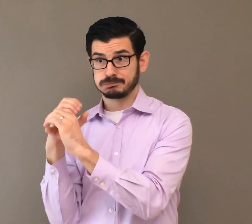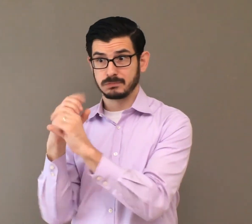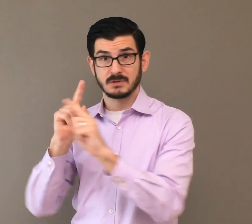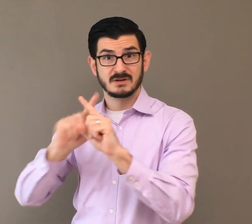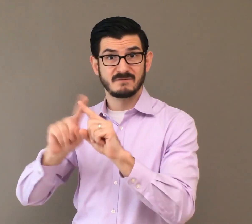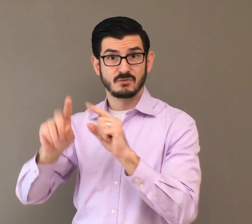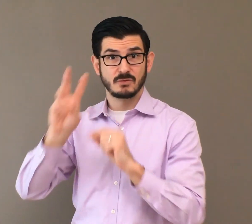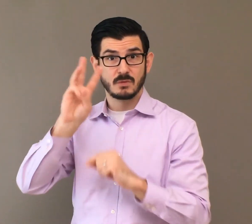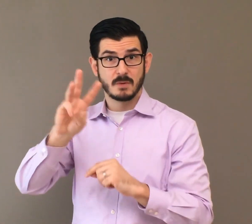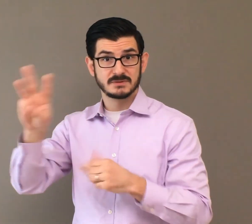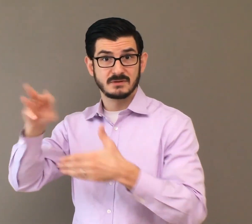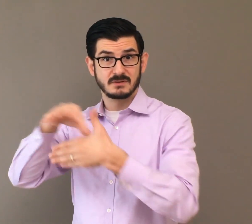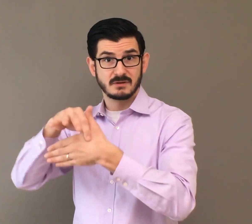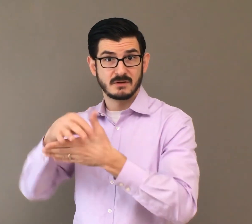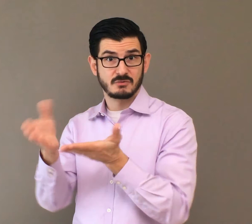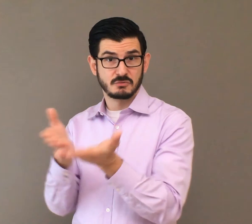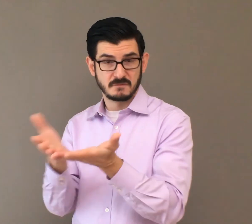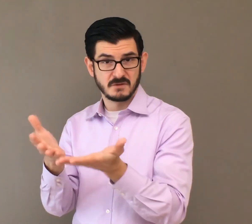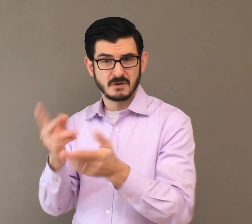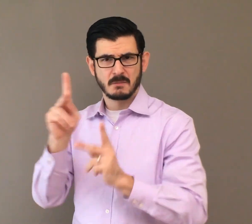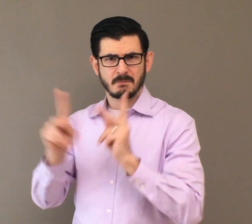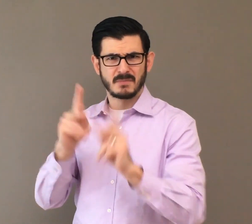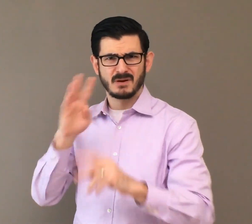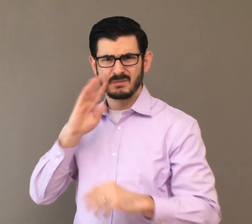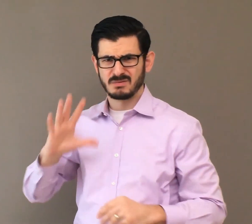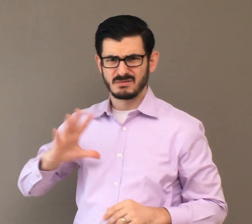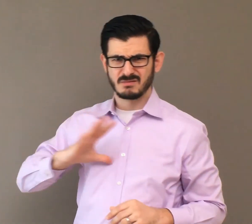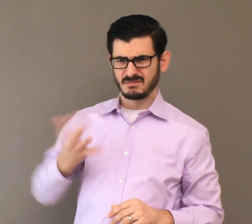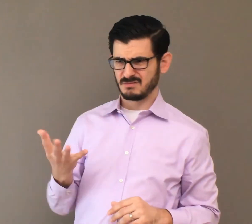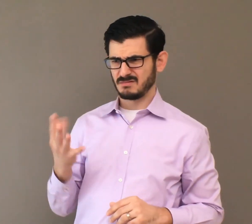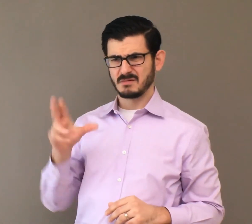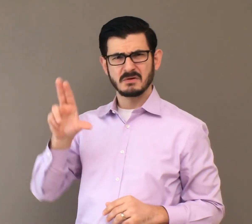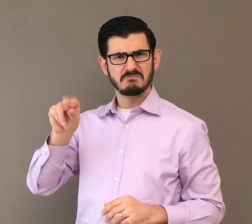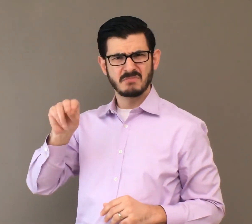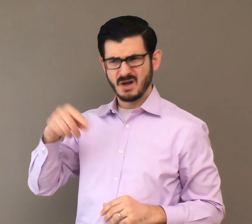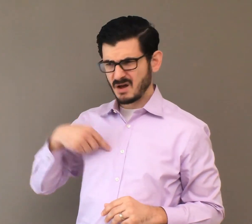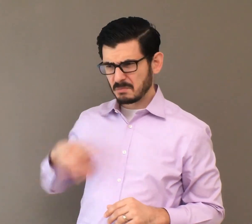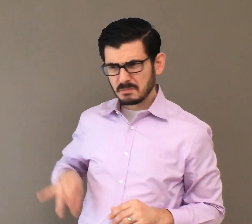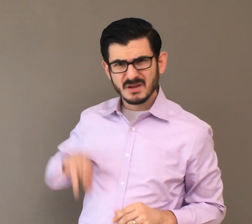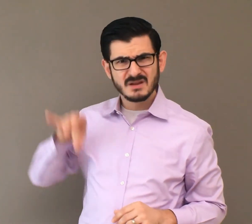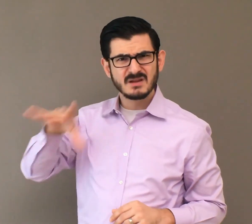throttling of content by one provider would irritate consumers, causing them to “vote